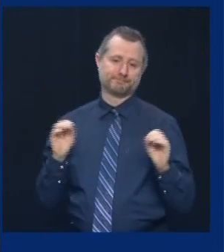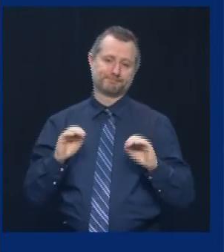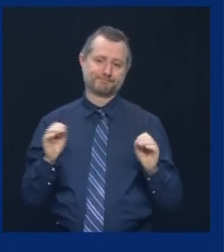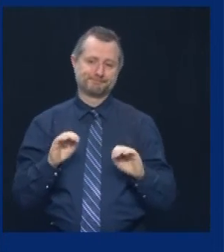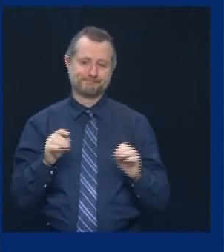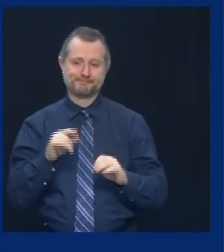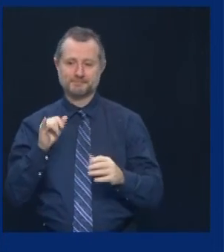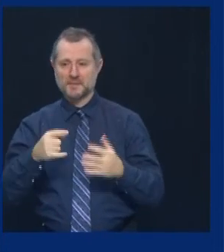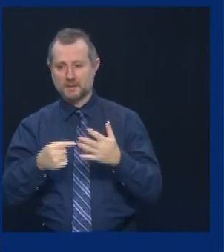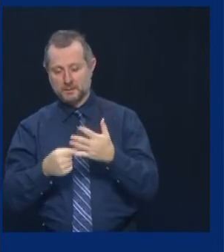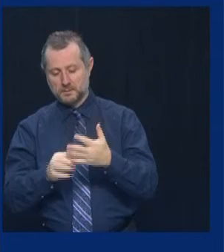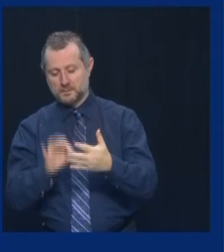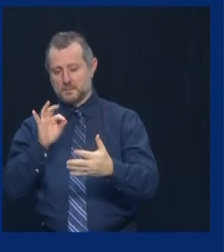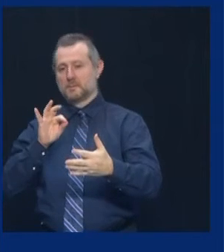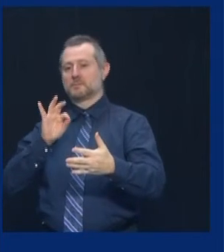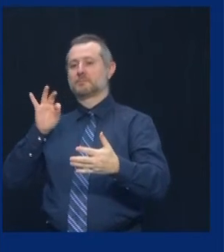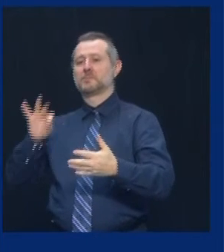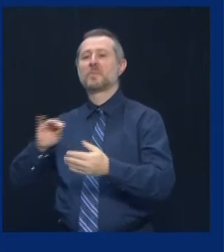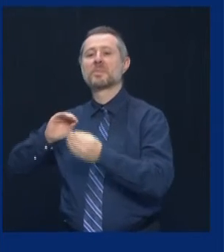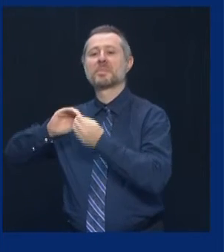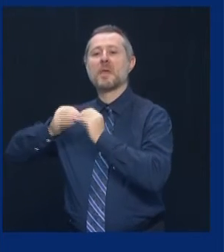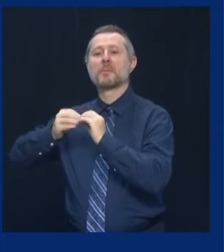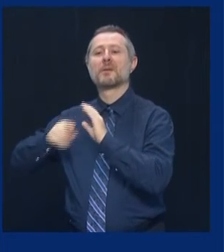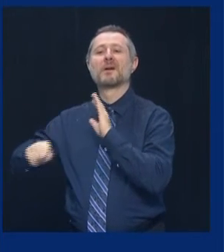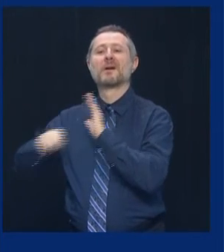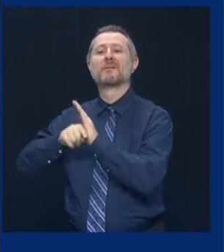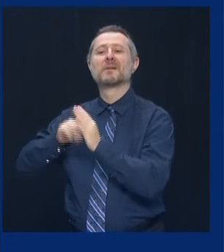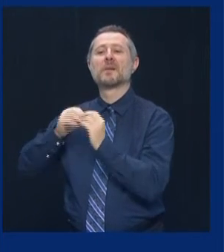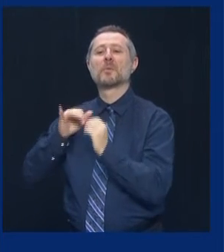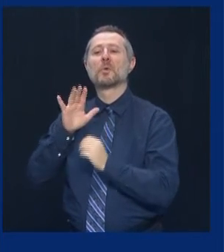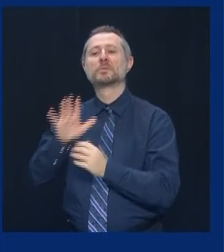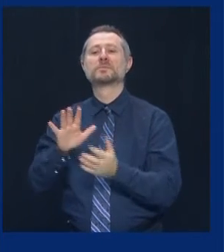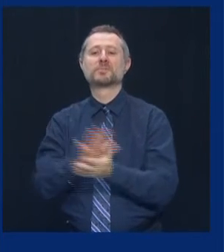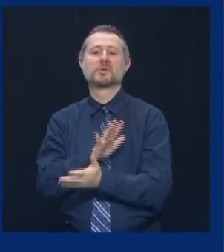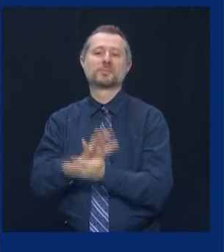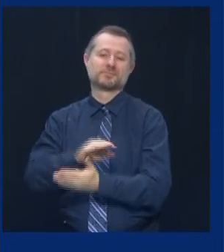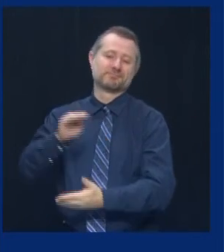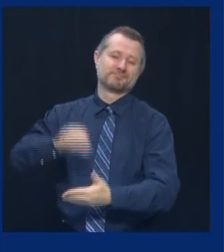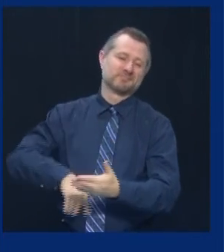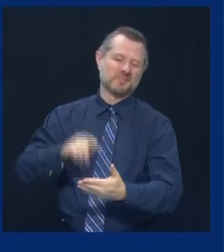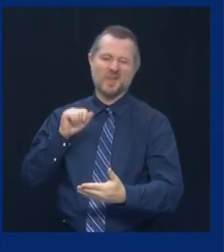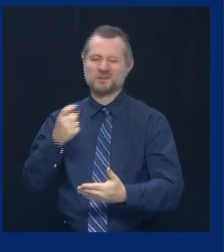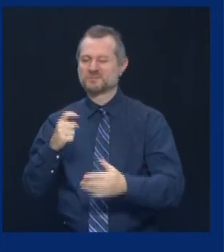ACTUALLY EVER ACTUALLY PAYS THE